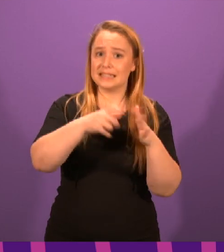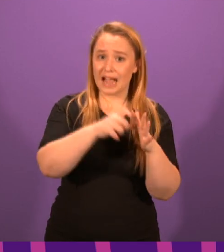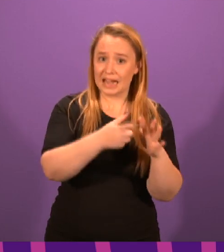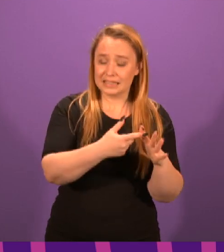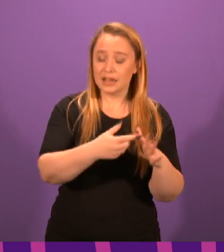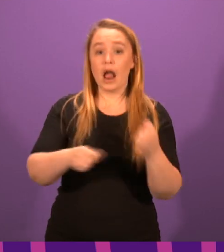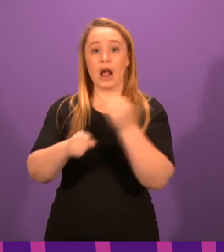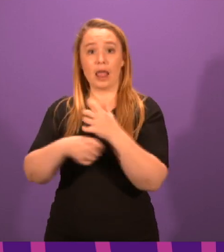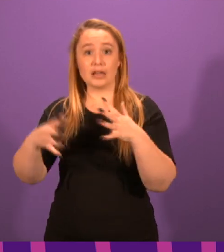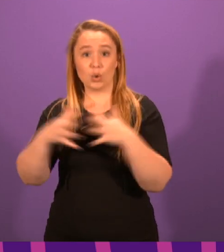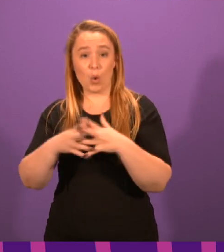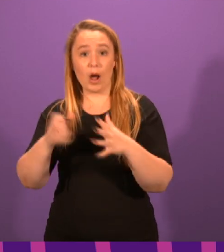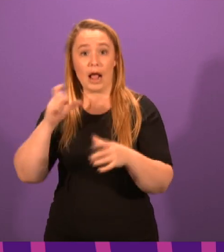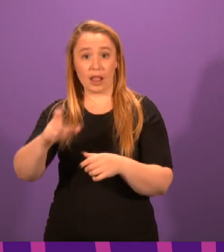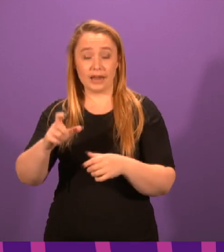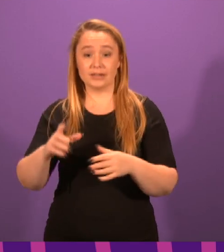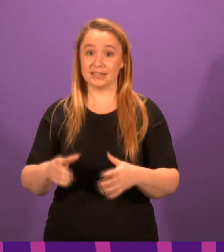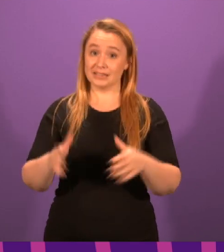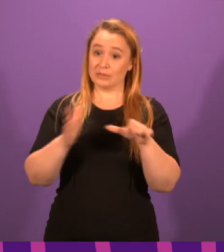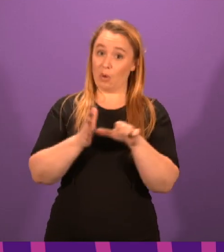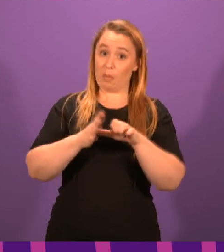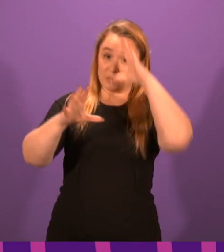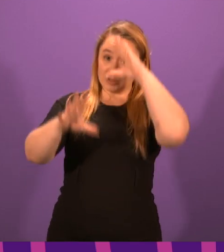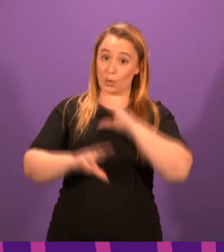having to apologise for notifying people about their appointments after they had taken place.